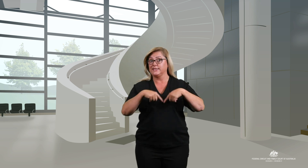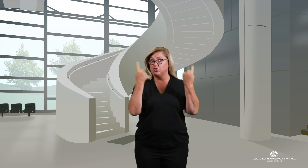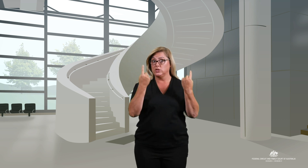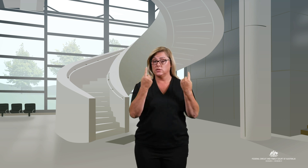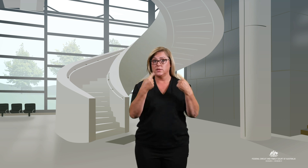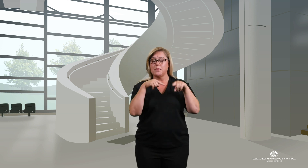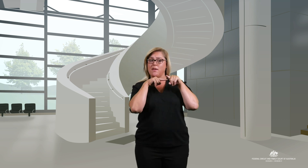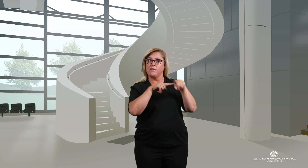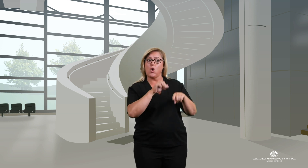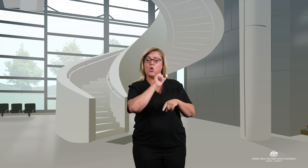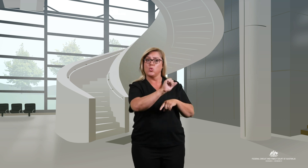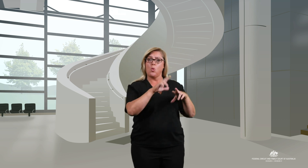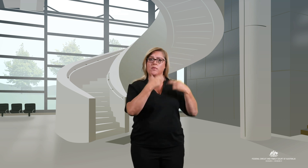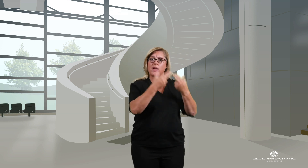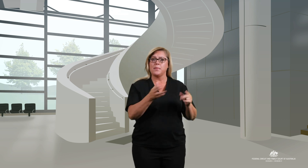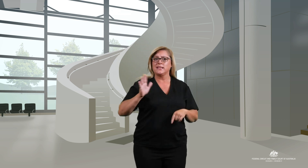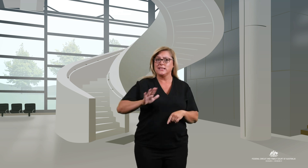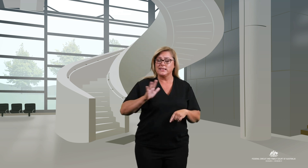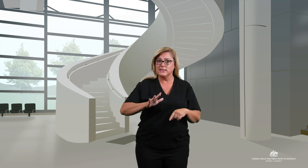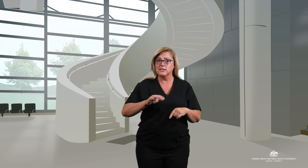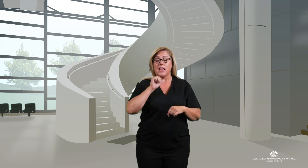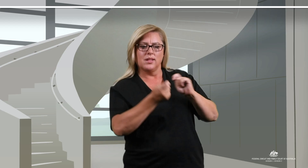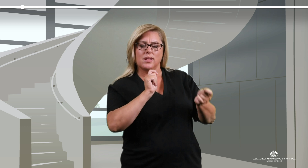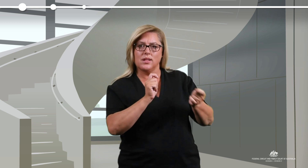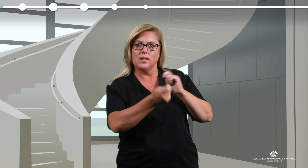the process may be handled a bit differently.